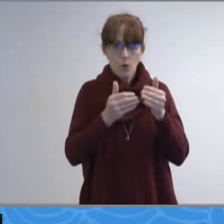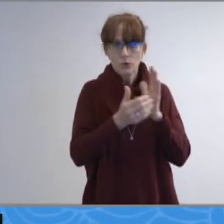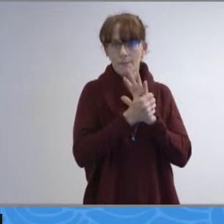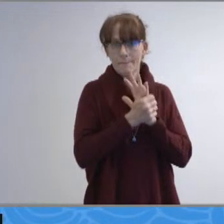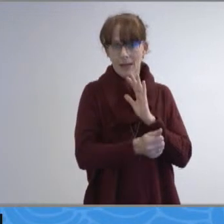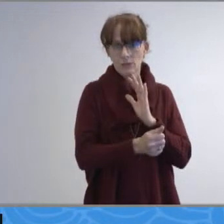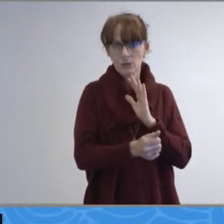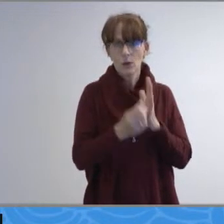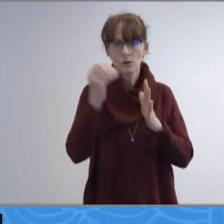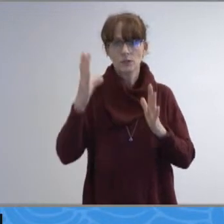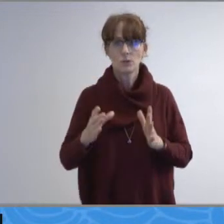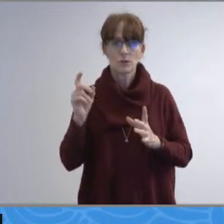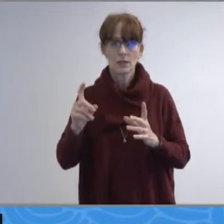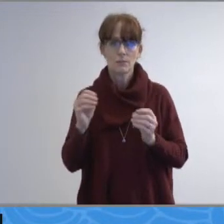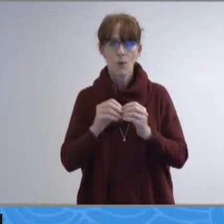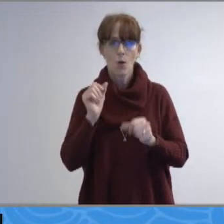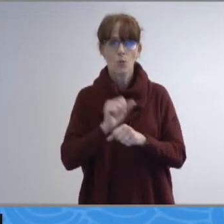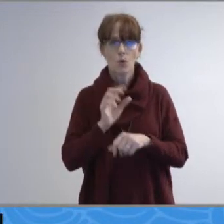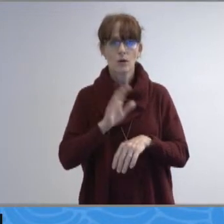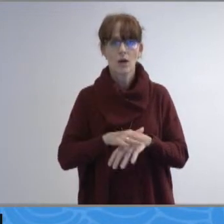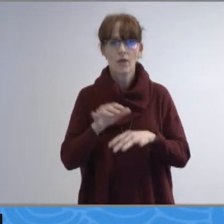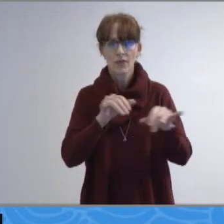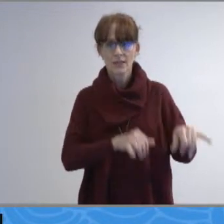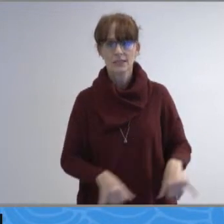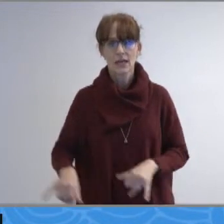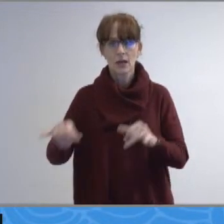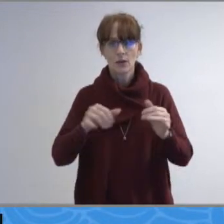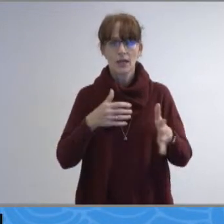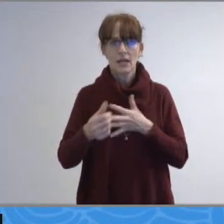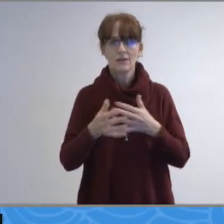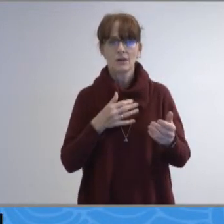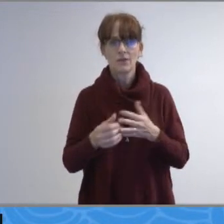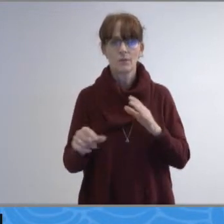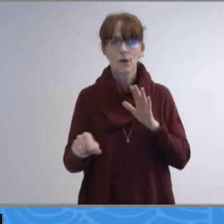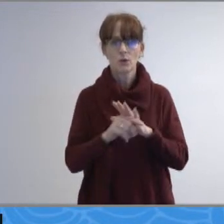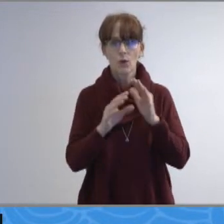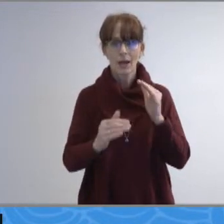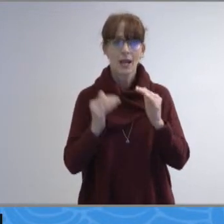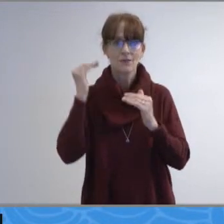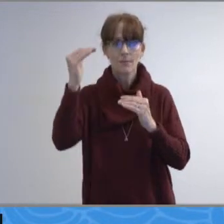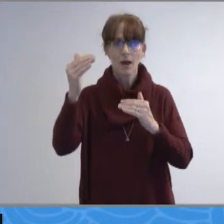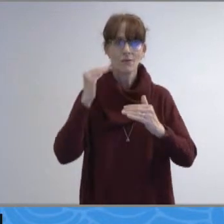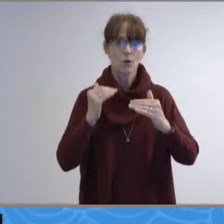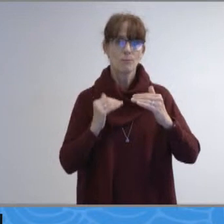needing some more work on that standard. Even if that standard was from a grade level above or below where the student is currently.